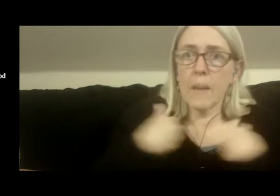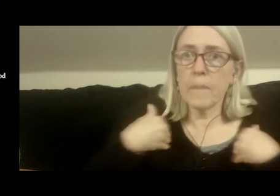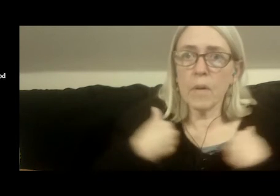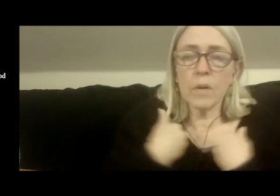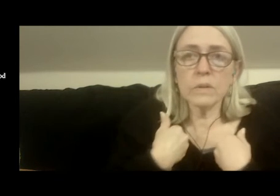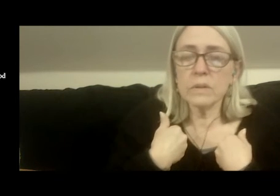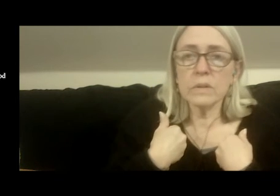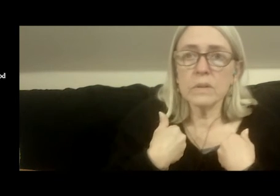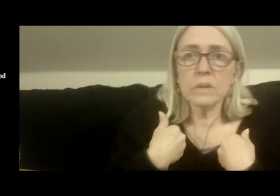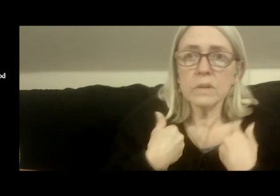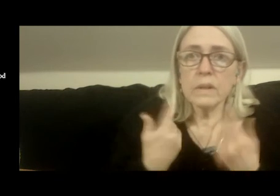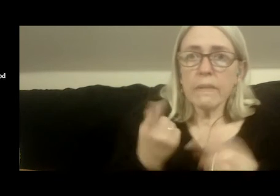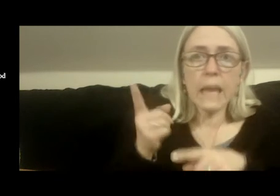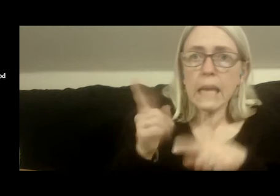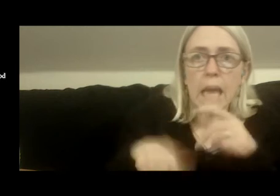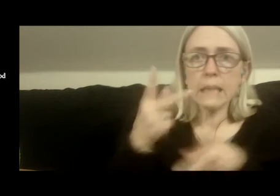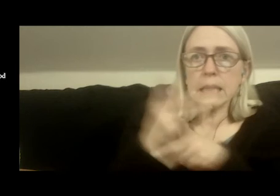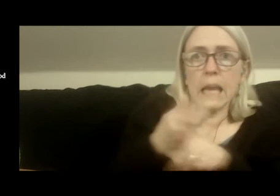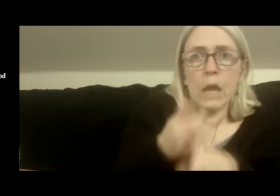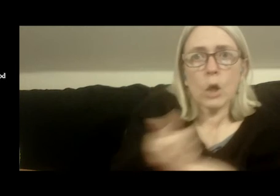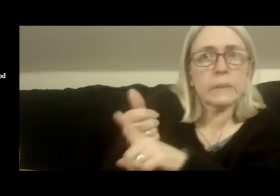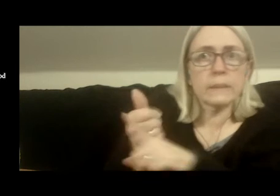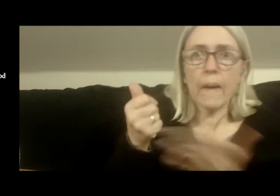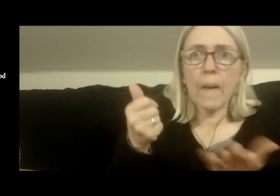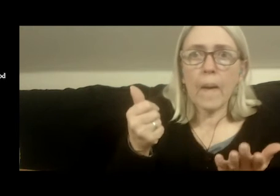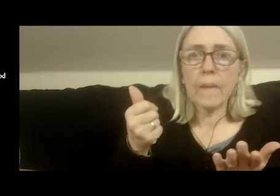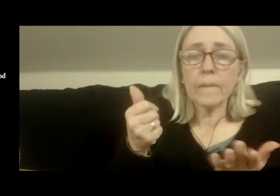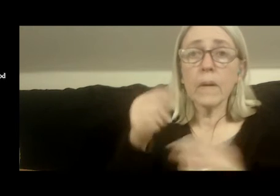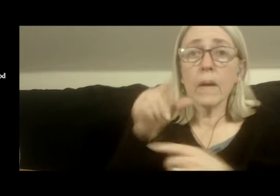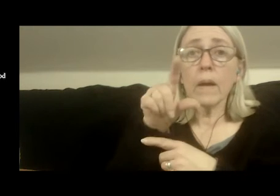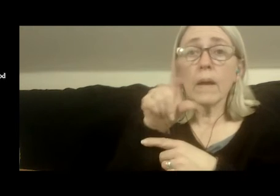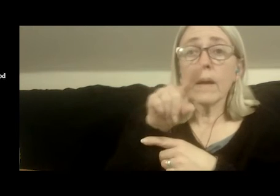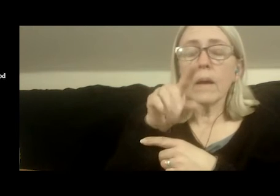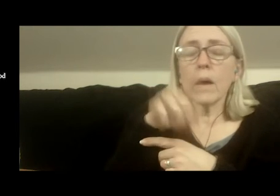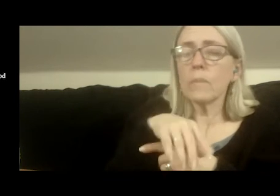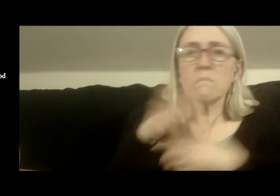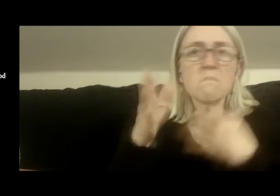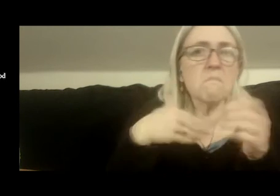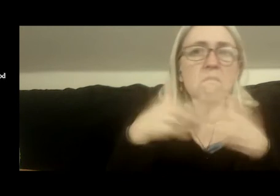Blizzards, pandemic, holidays, we're always here, never not.